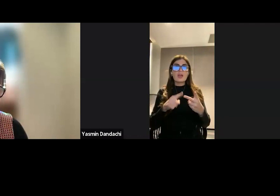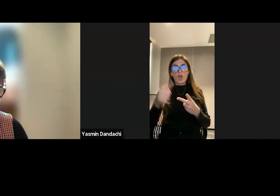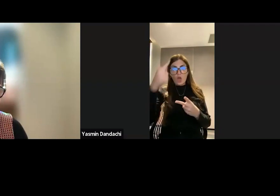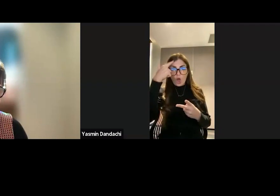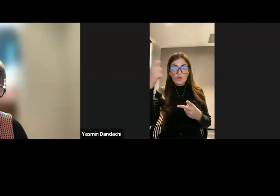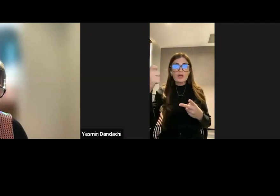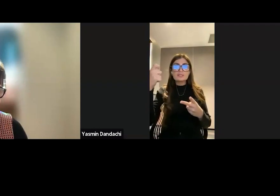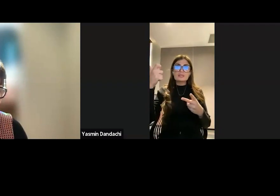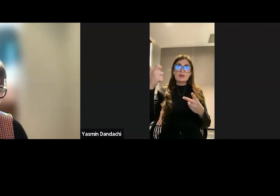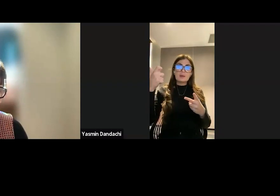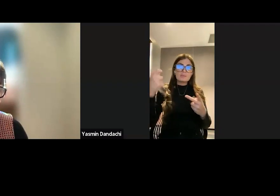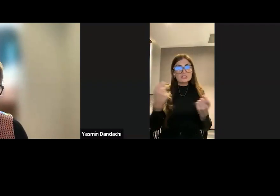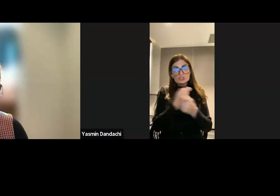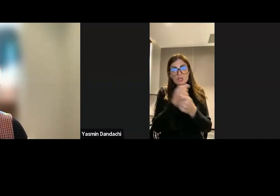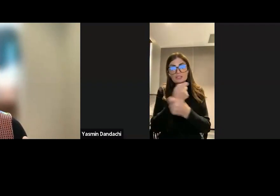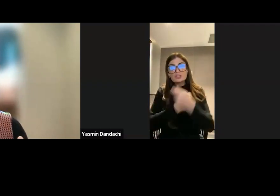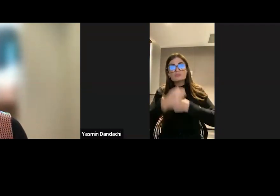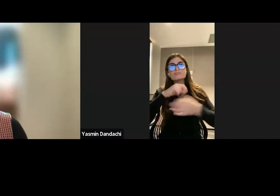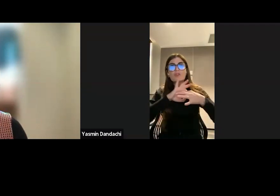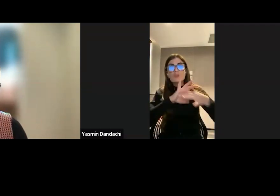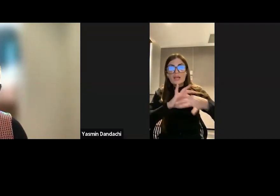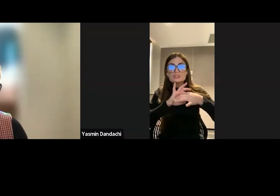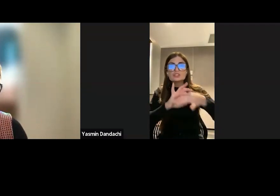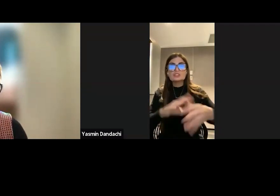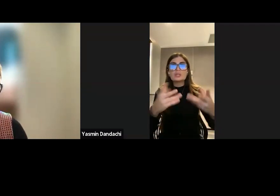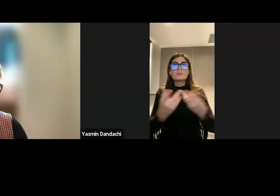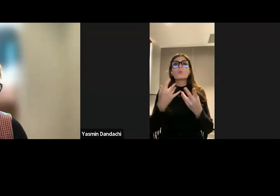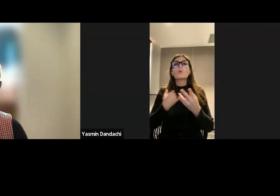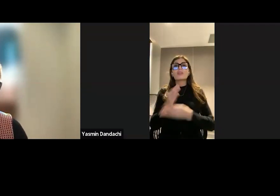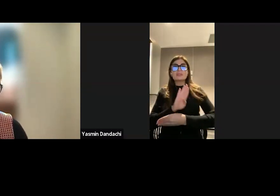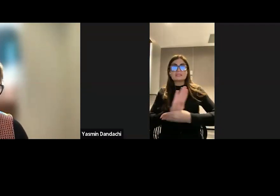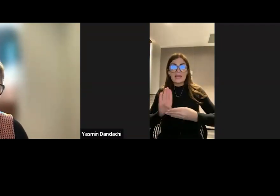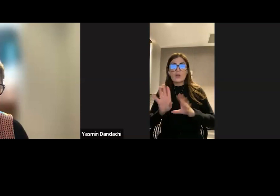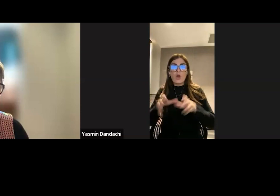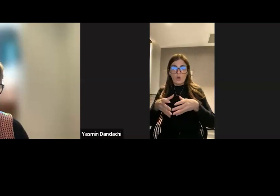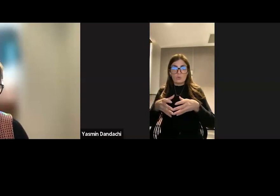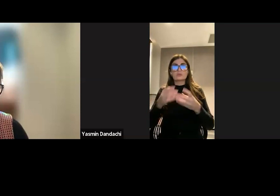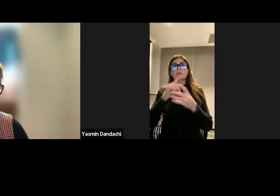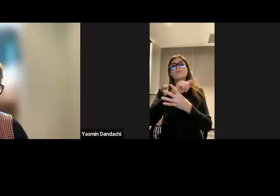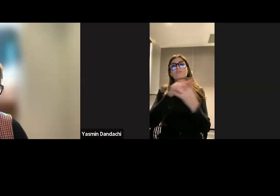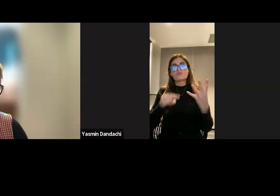to encompass relationships between stakeholders in a whole variety of setups.